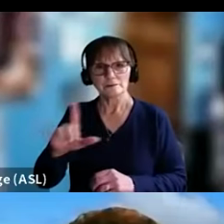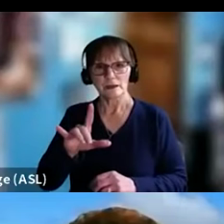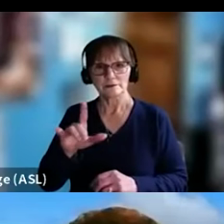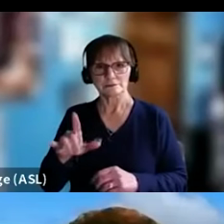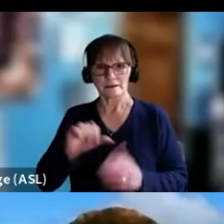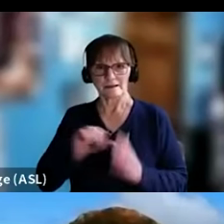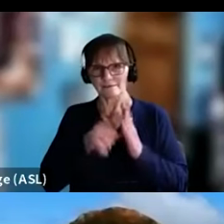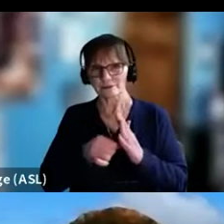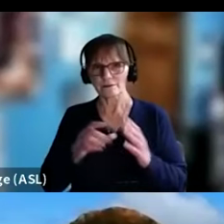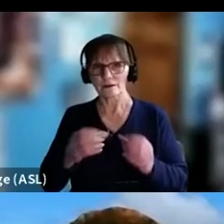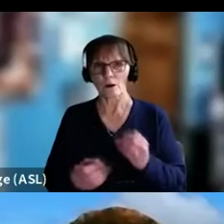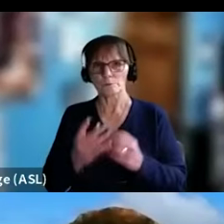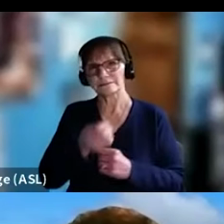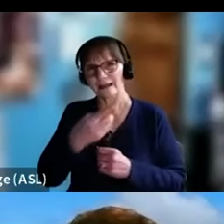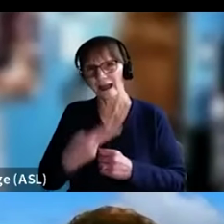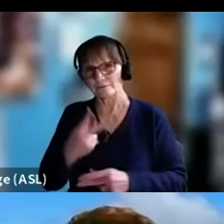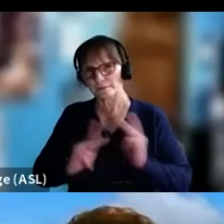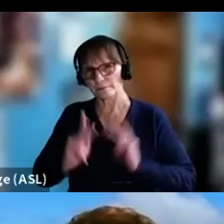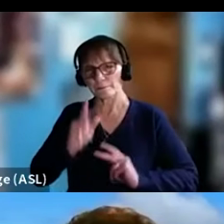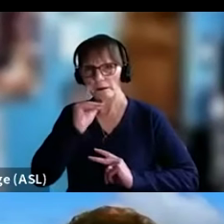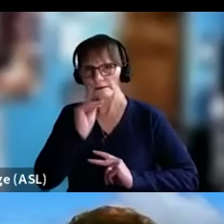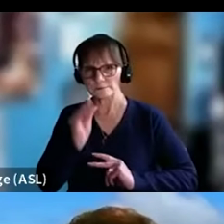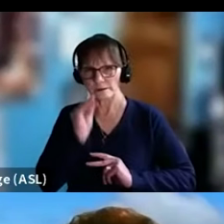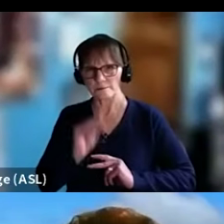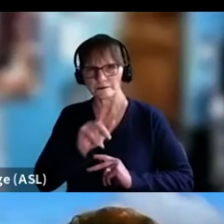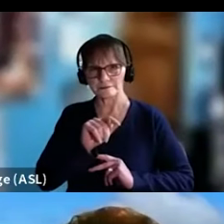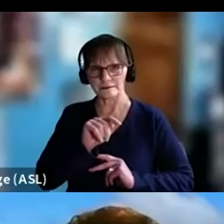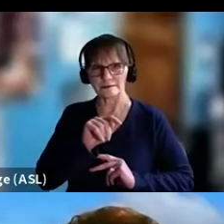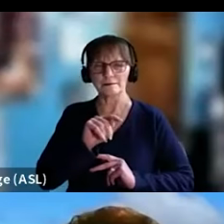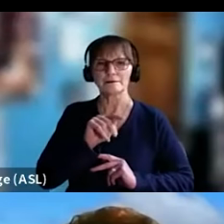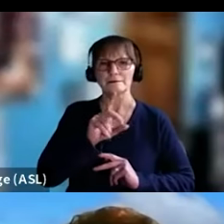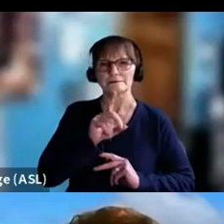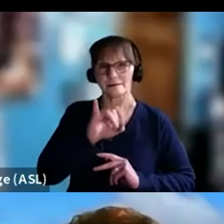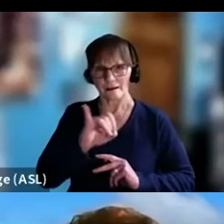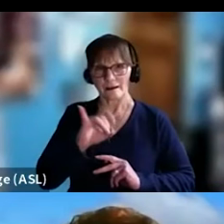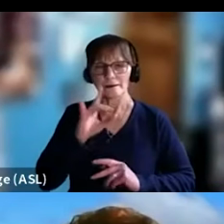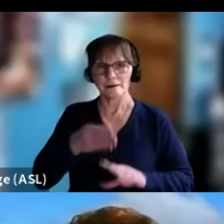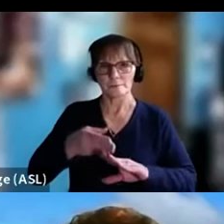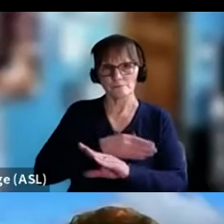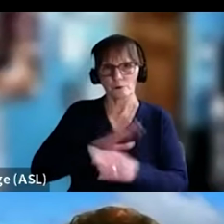is that almost half of those individuals experience their TBI before becoming homeless. So speaking of that sort of